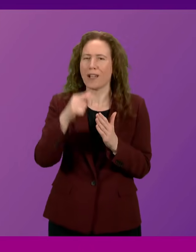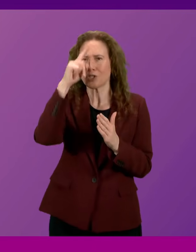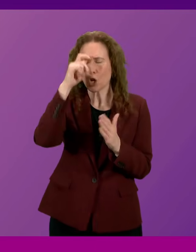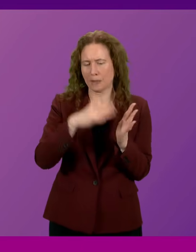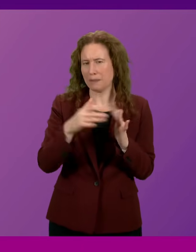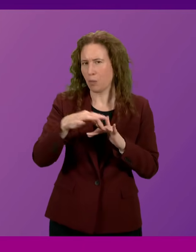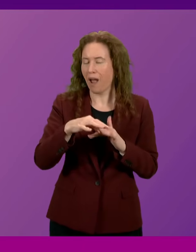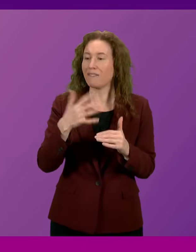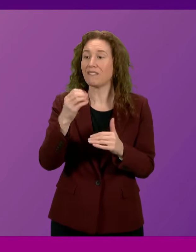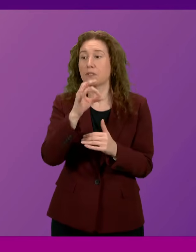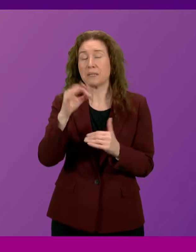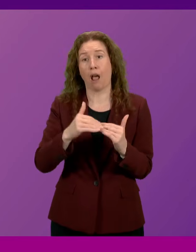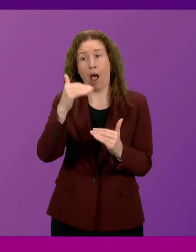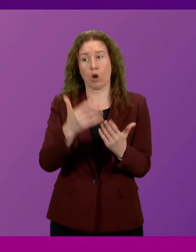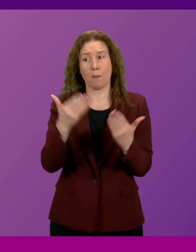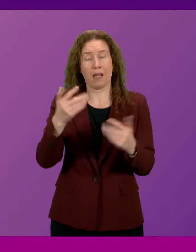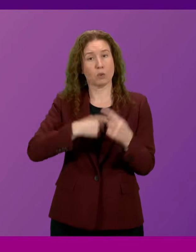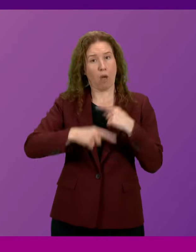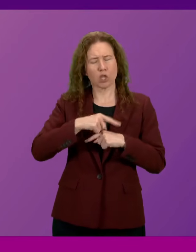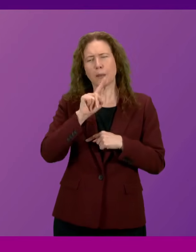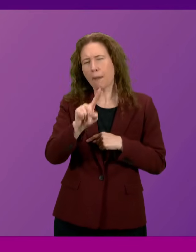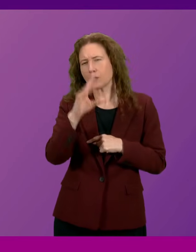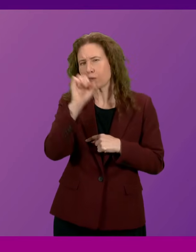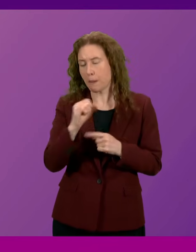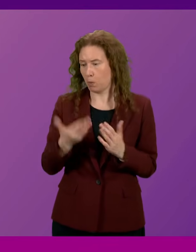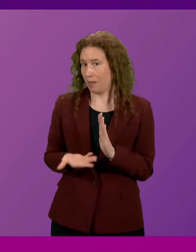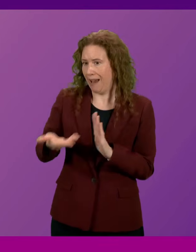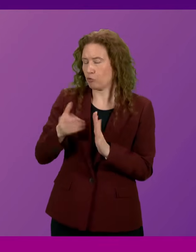last year. However, that must be seen in the context of new investment by the Government in